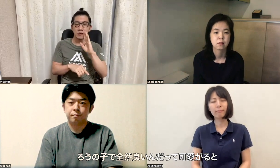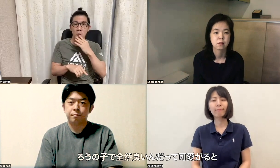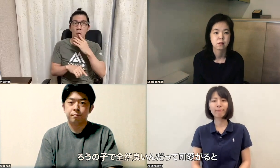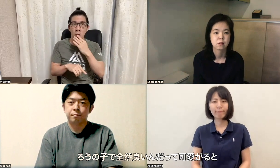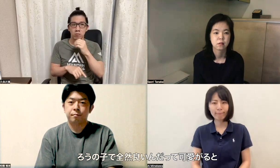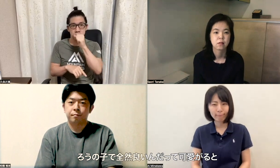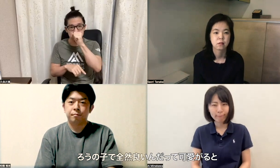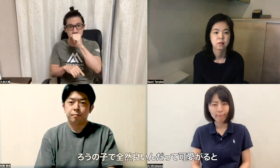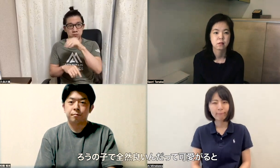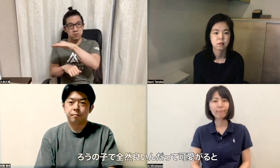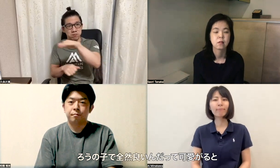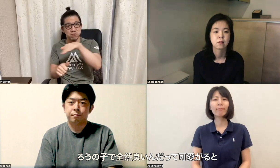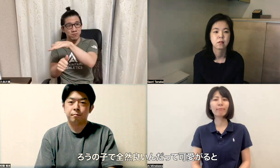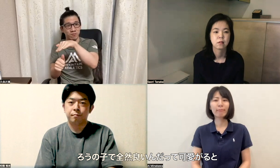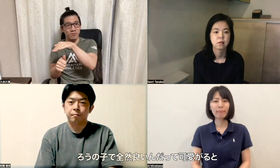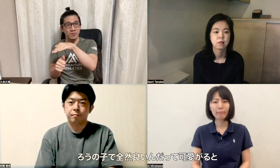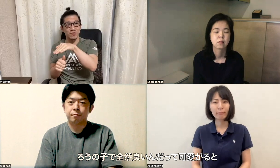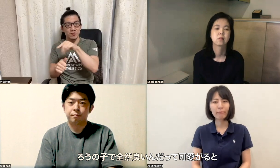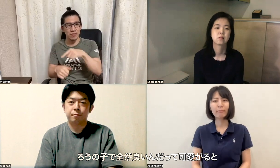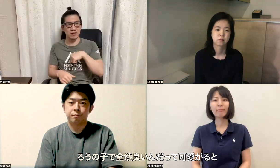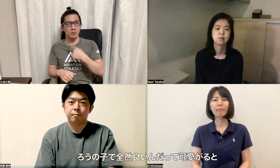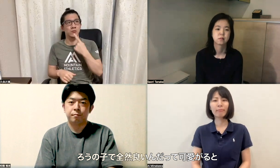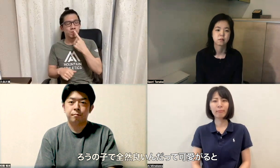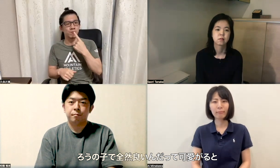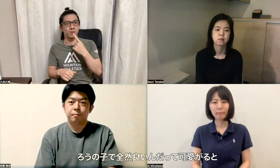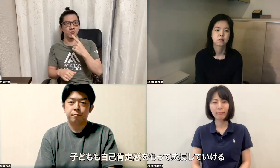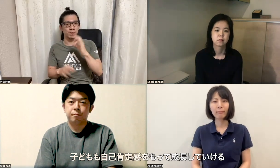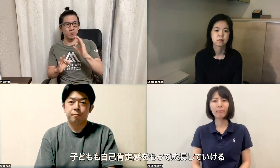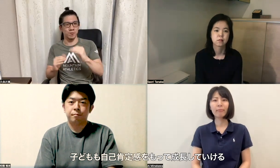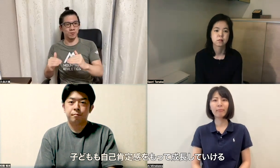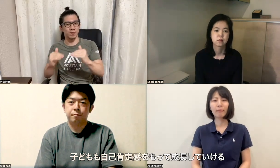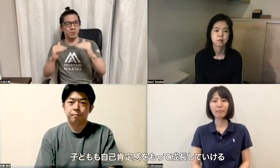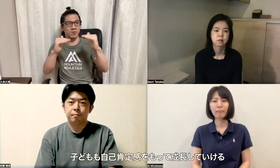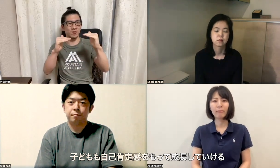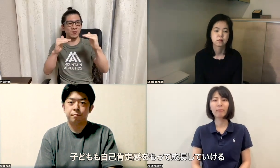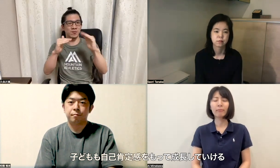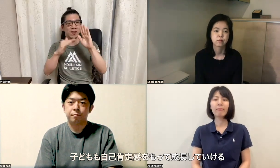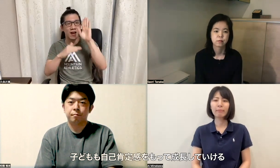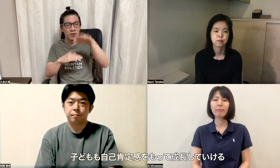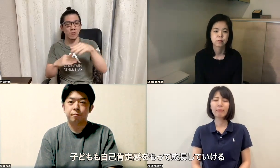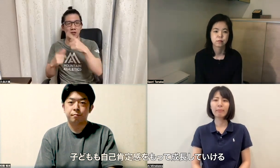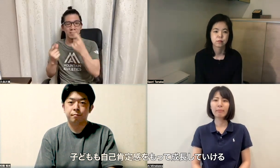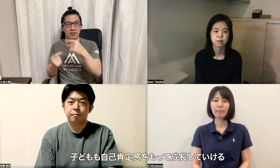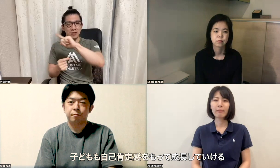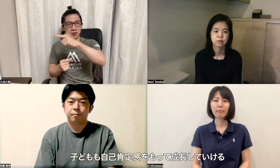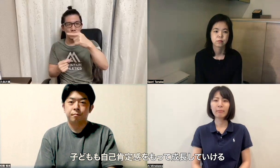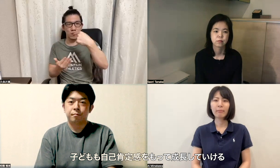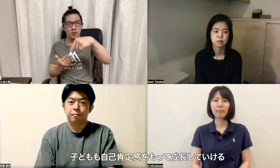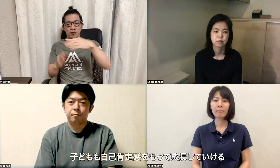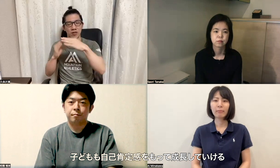love to their children and there's nothing worry about being deaf, they can grow up with a sense of self-affirmation.